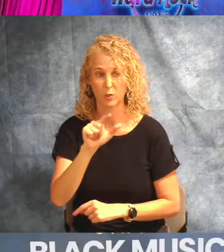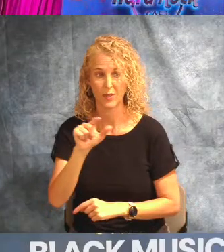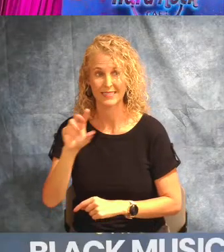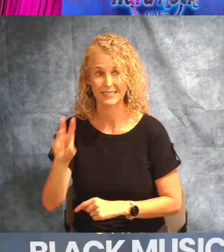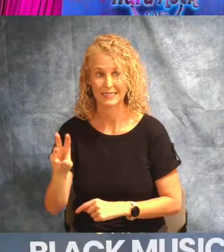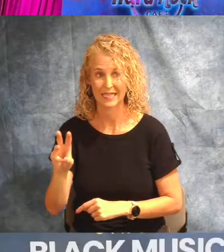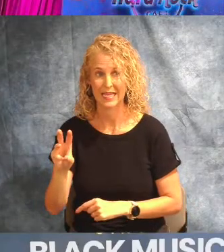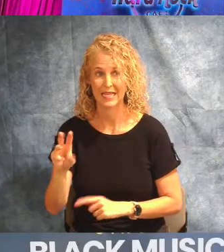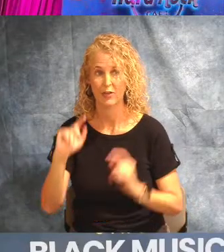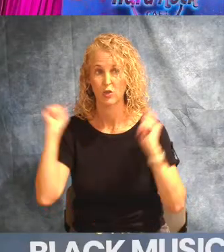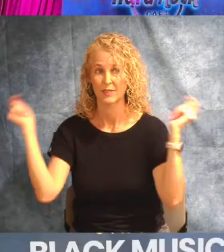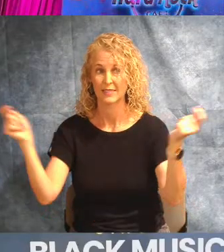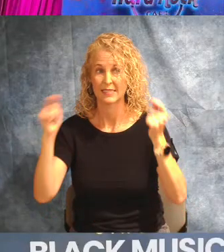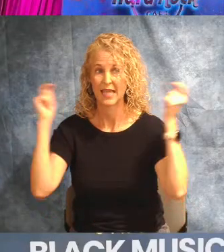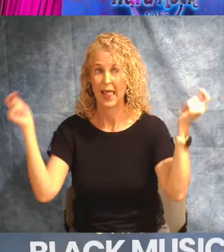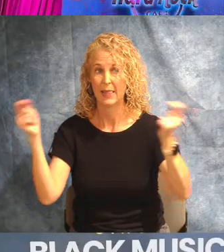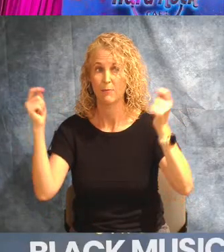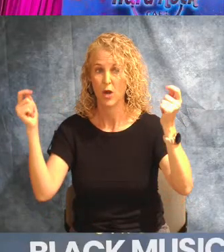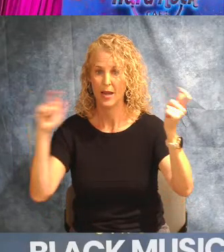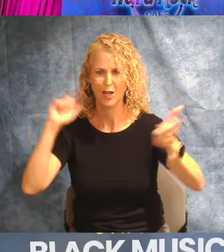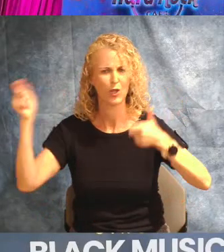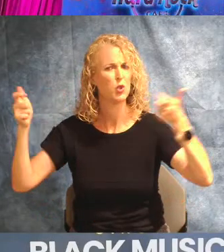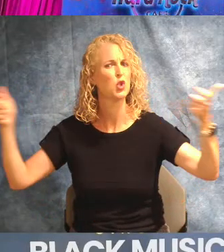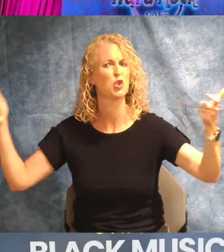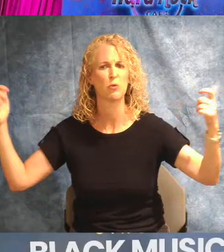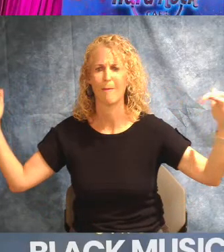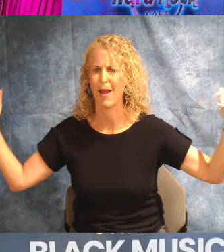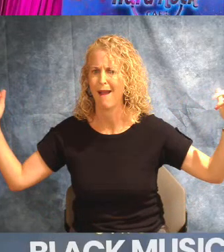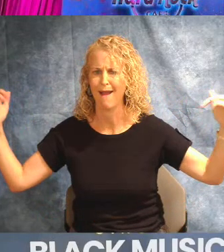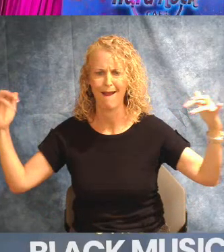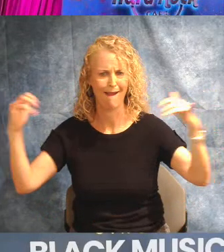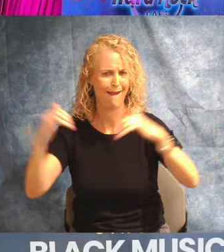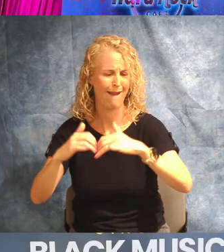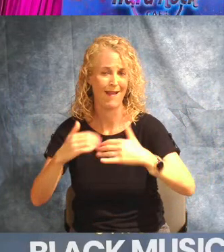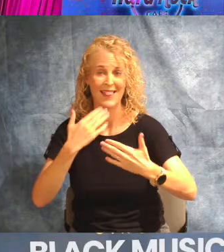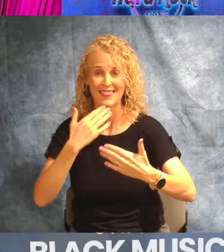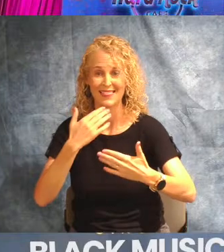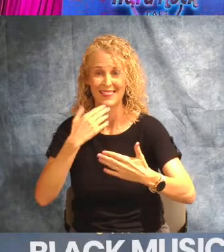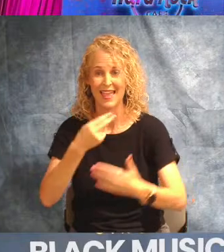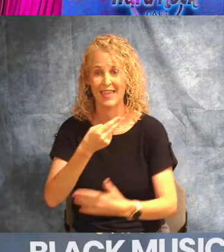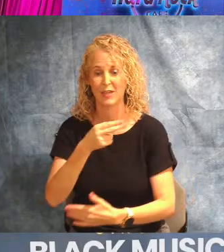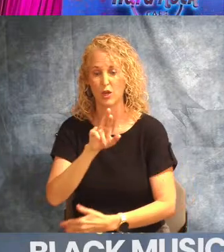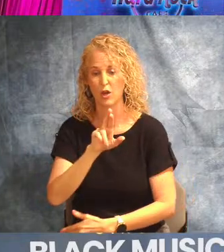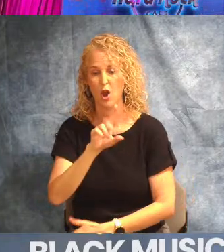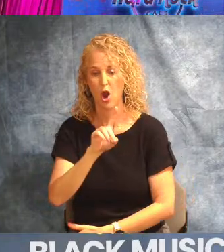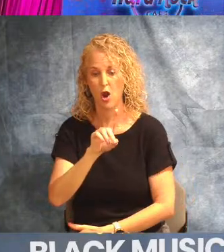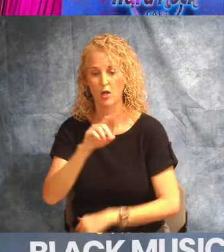the celebration, huge huge turnout. I want to thank Hard Rock Casino who was our partner